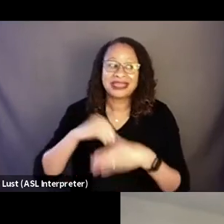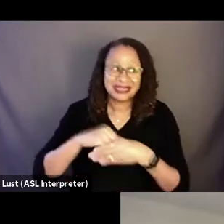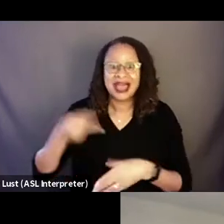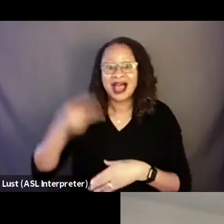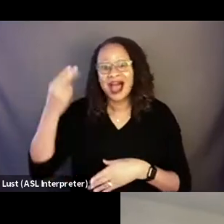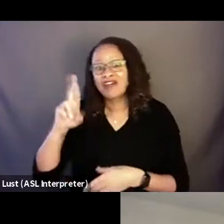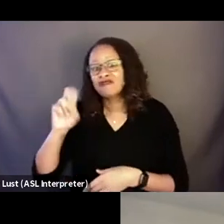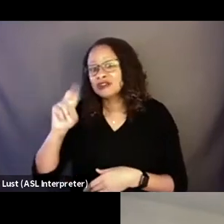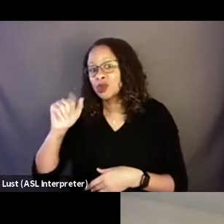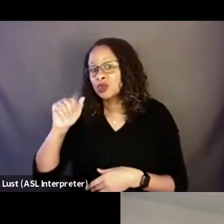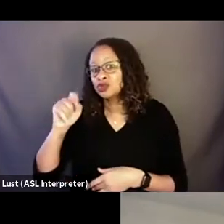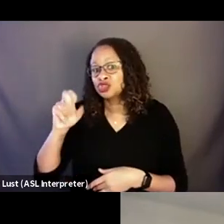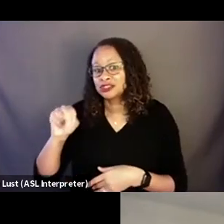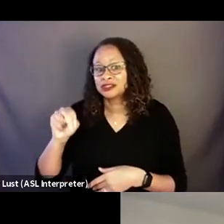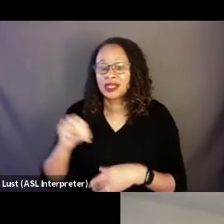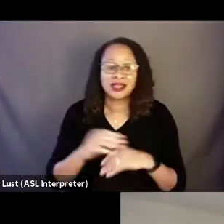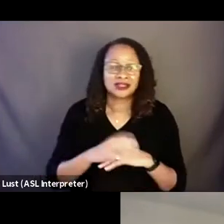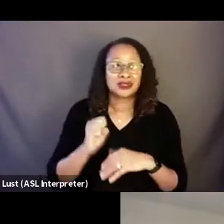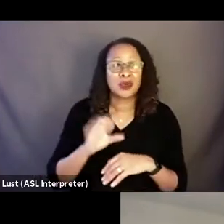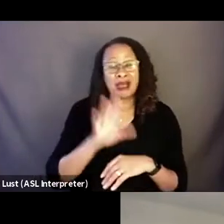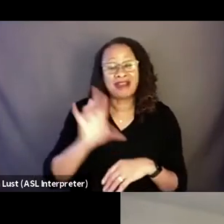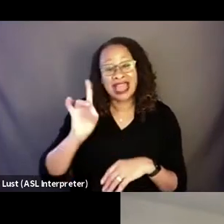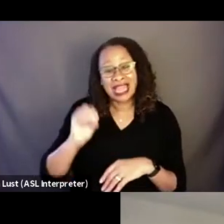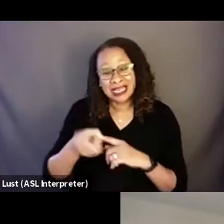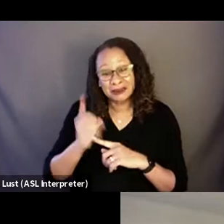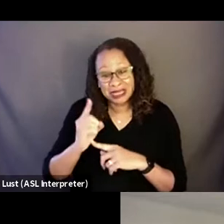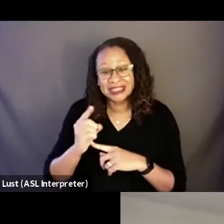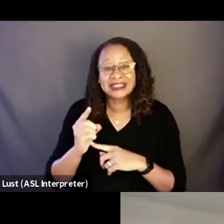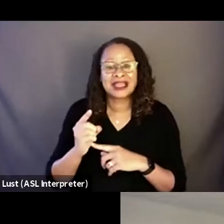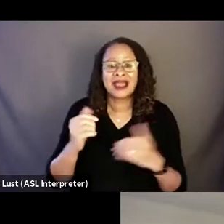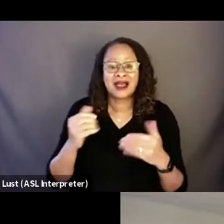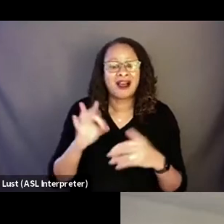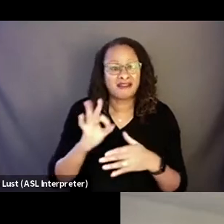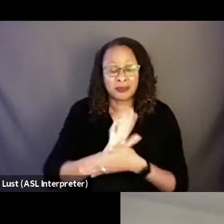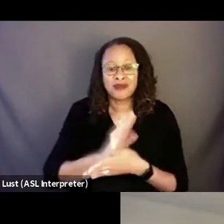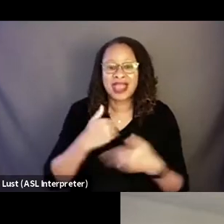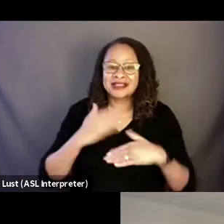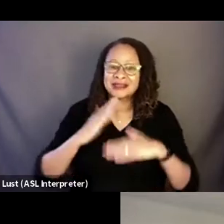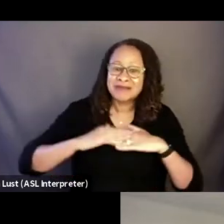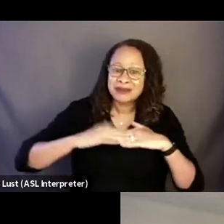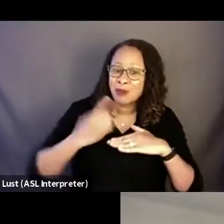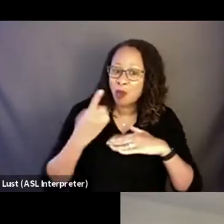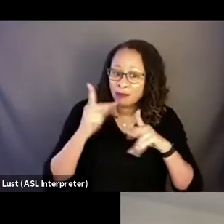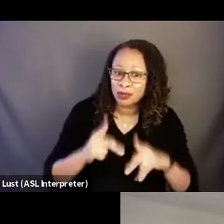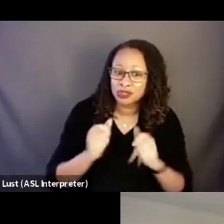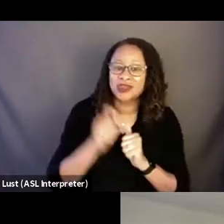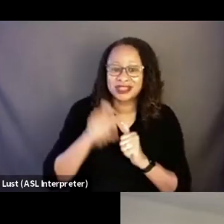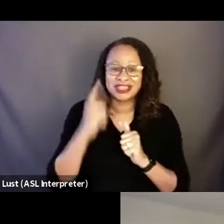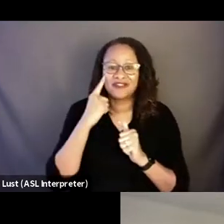in which some 80 minutes of the film has at least one person in it, with a need for this kind of disguise.